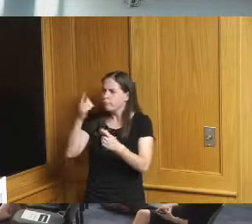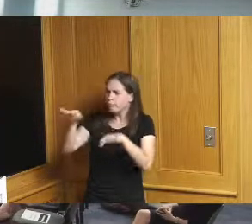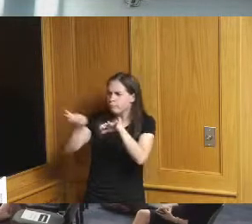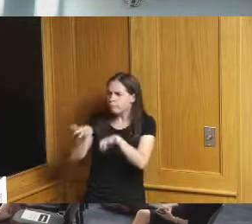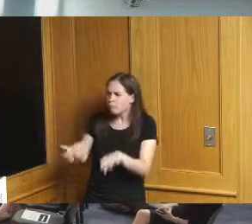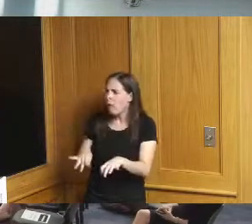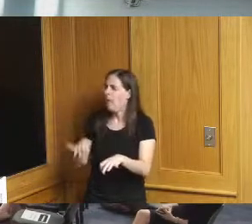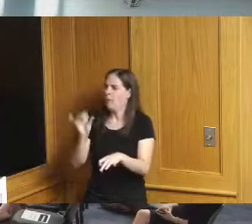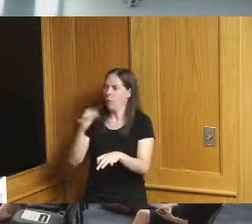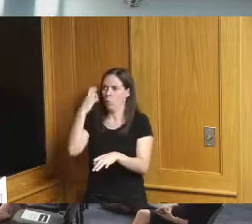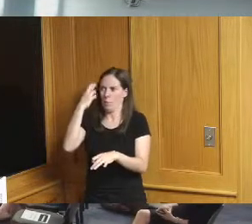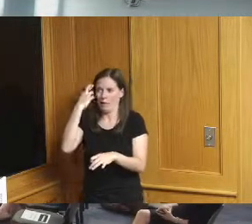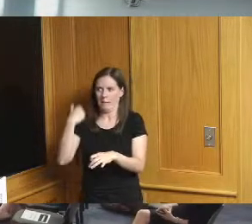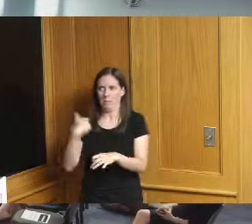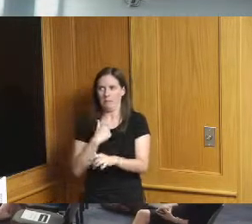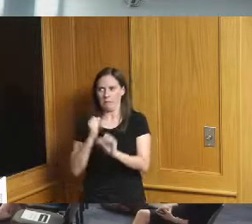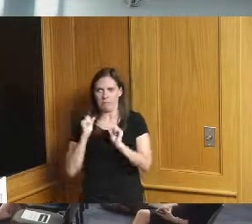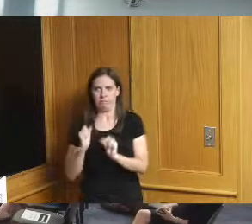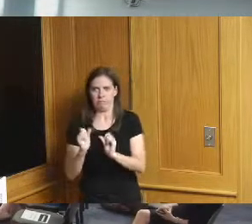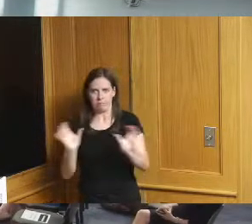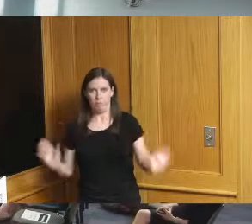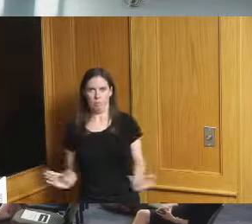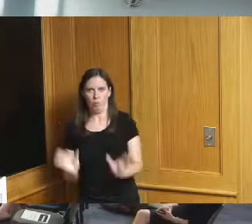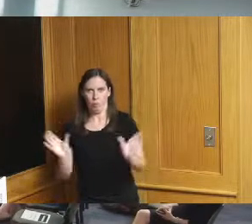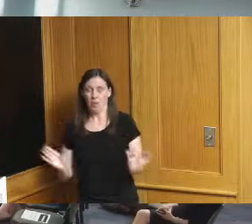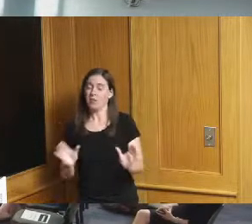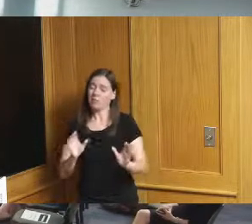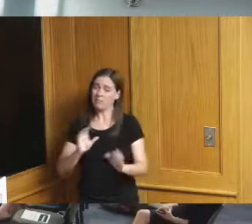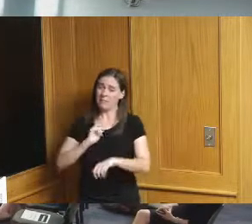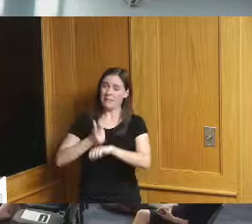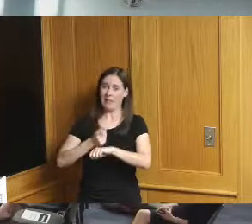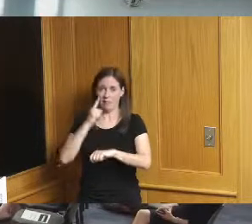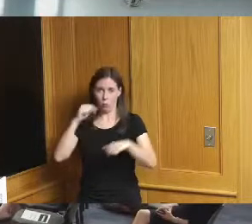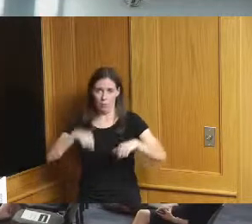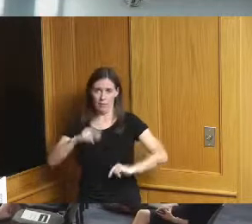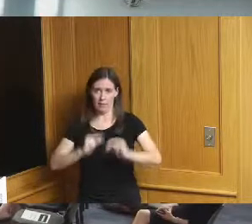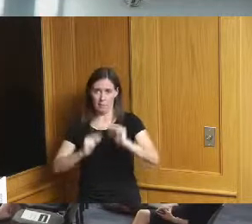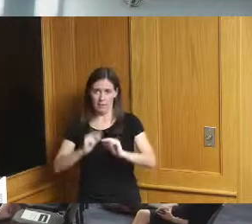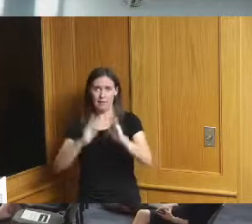recommendation that we have in our buildings are that people wear a mask in public areas